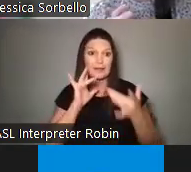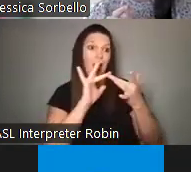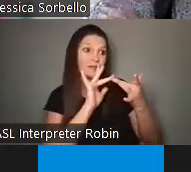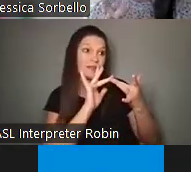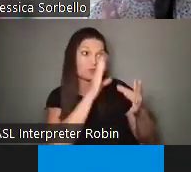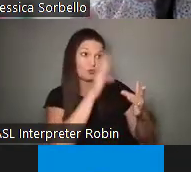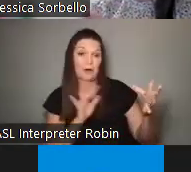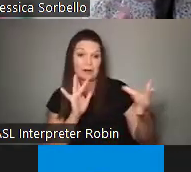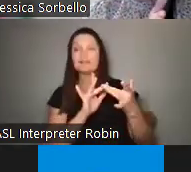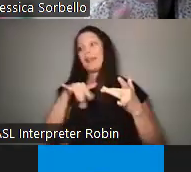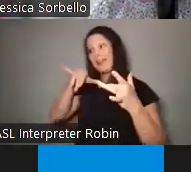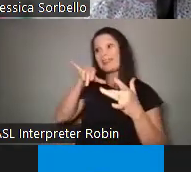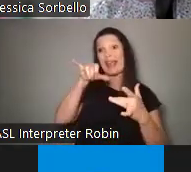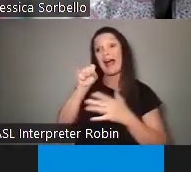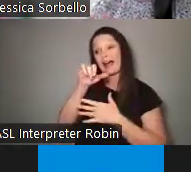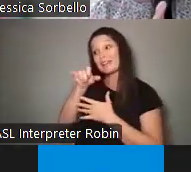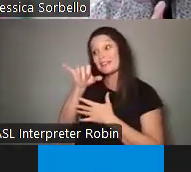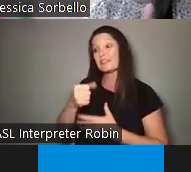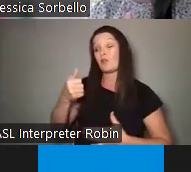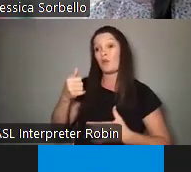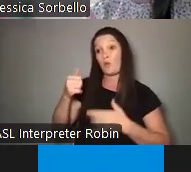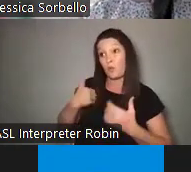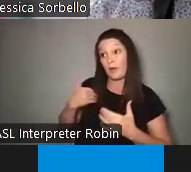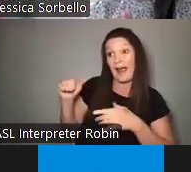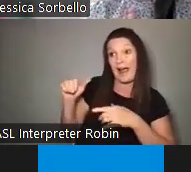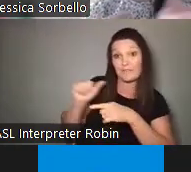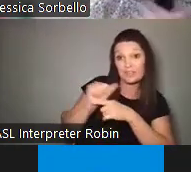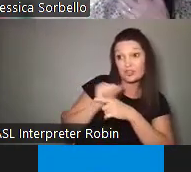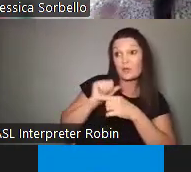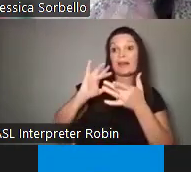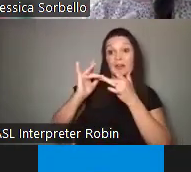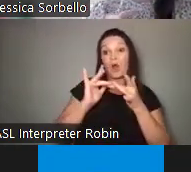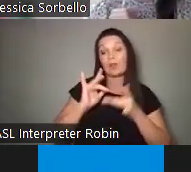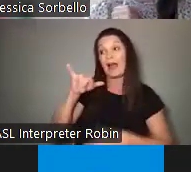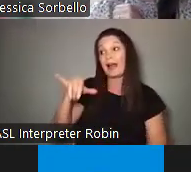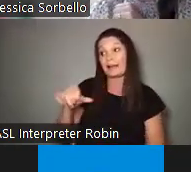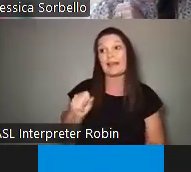have a conversation from there . Absolutely. Everybody is encouraged to reach out to me and we will determine the best